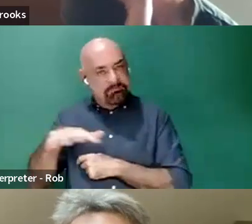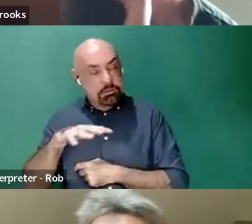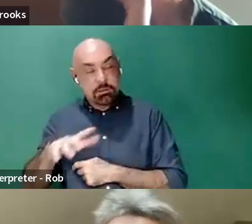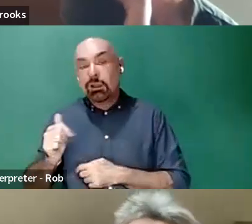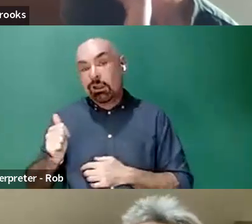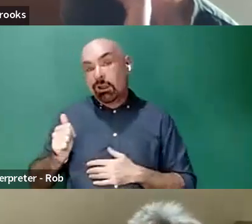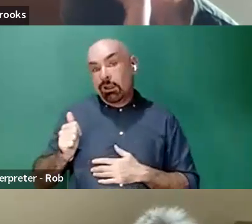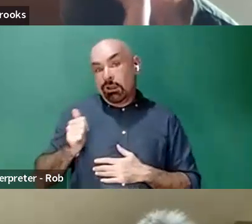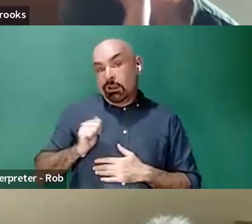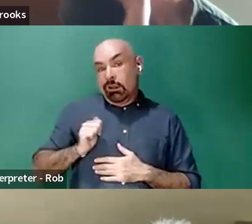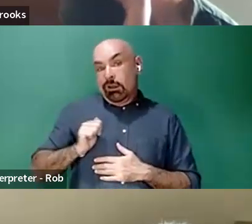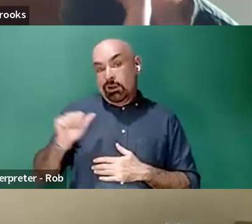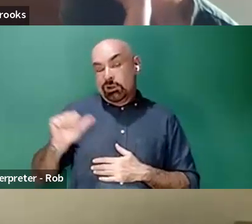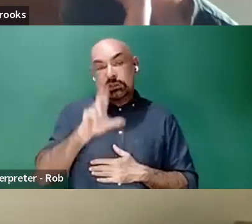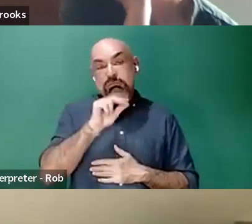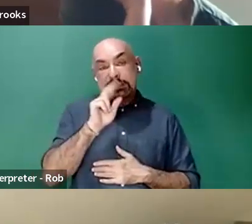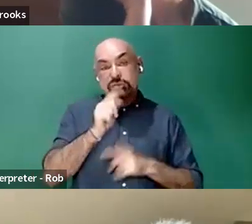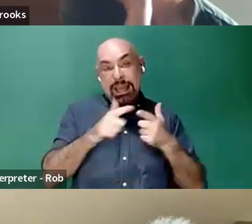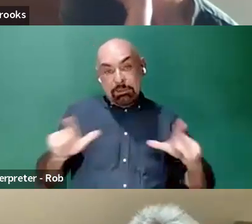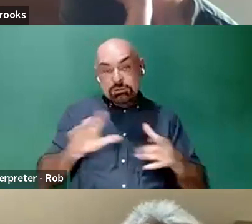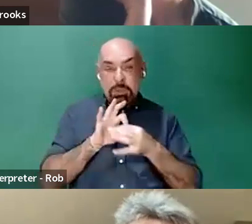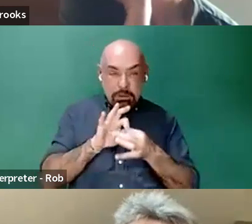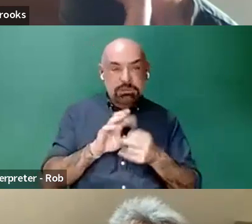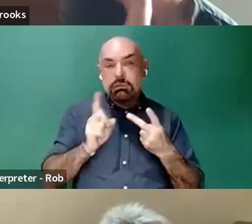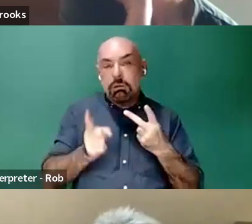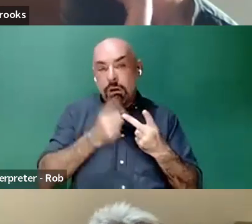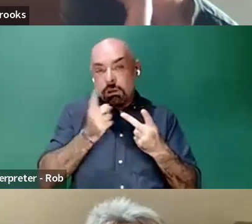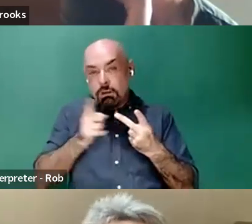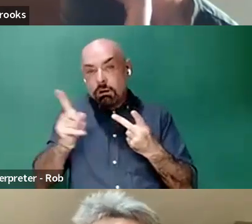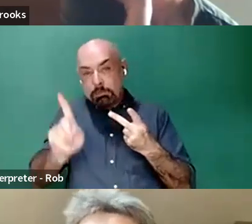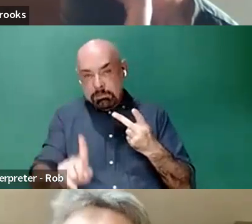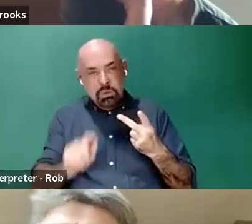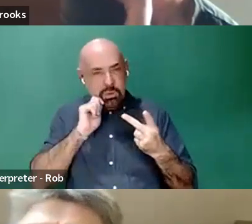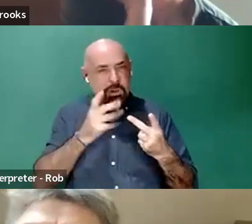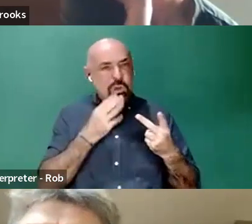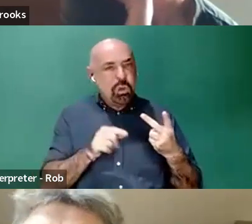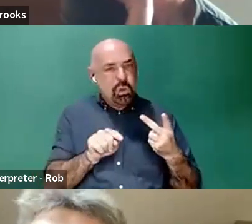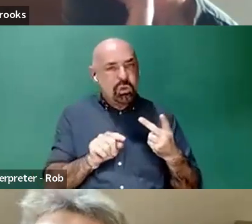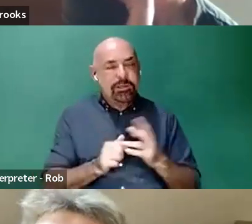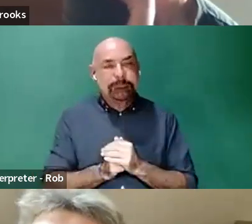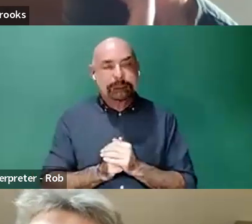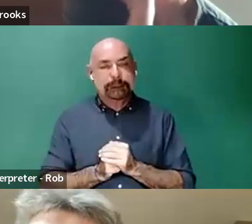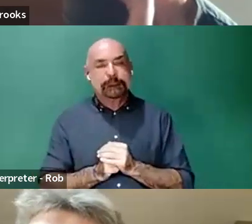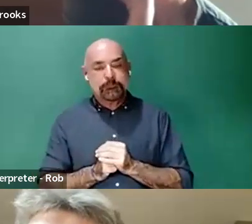by speech and language therapists and others as well. Thank you very much. There's a comment about access